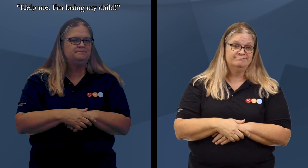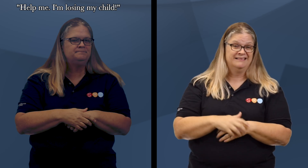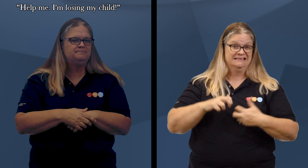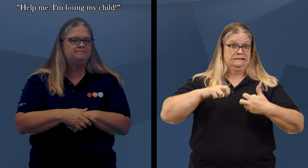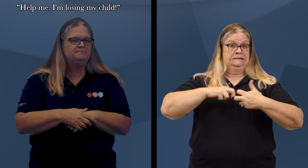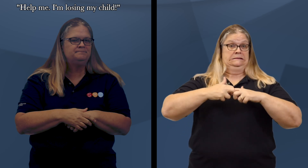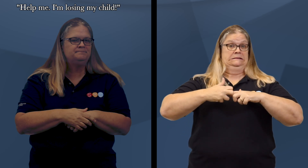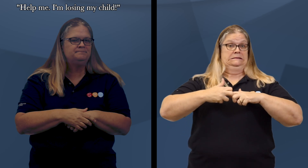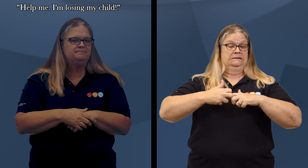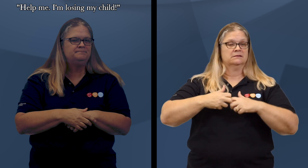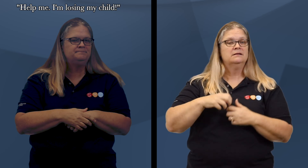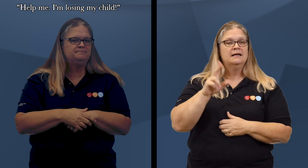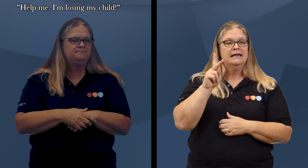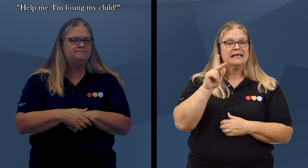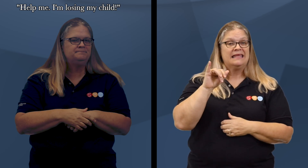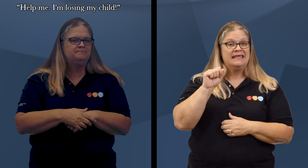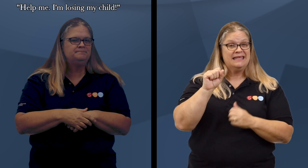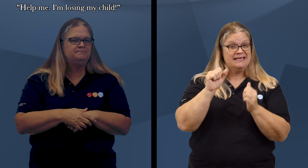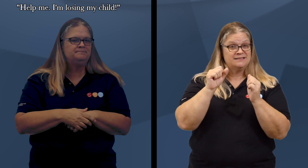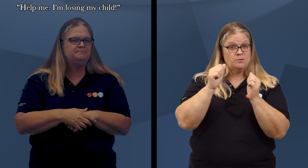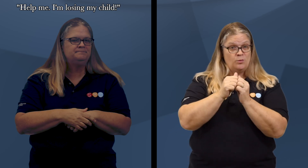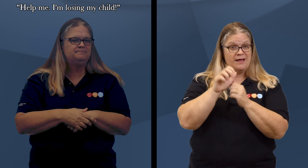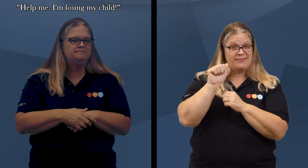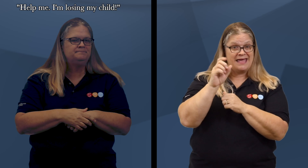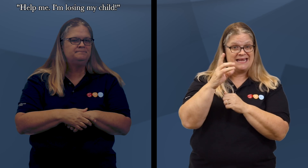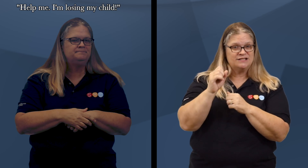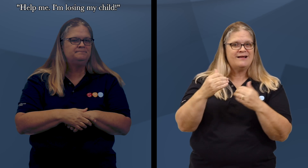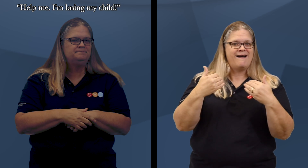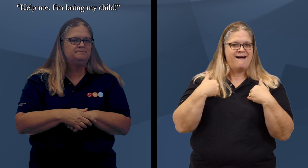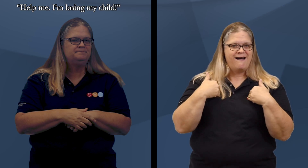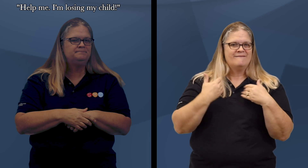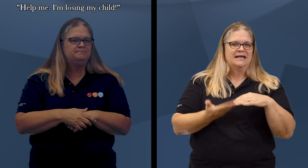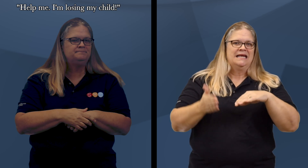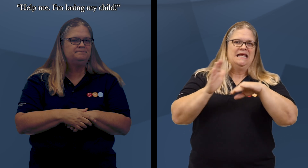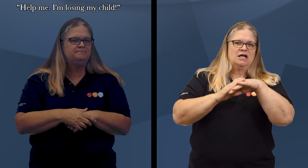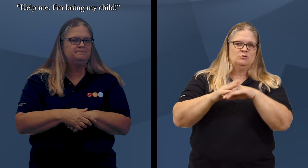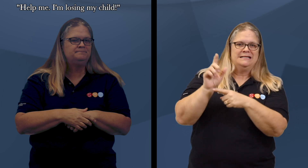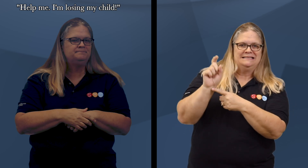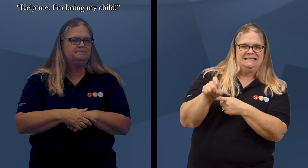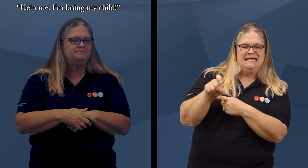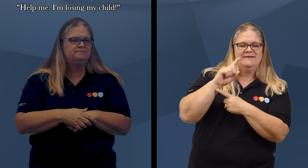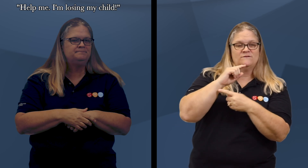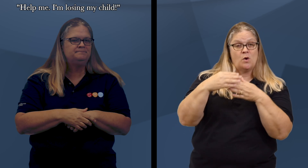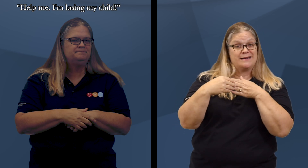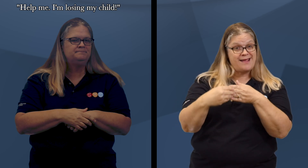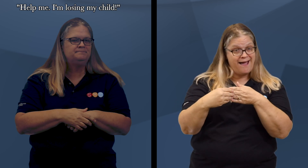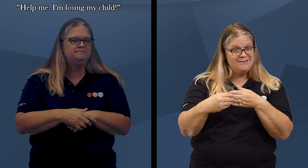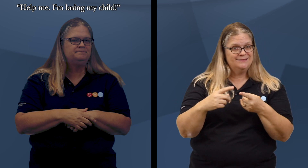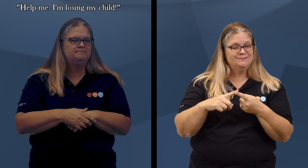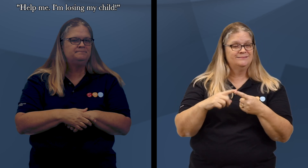The difficulty is that kids with ADHD have an increased need for guidance,